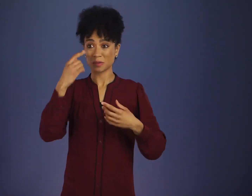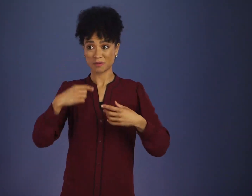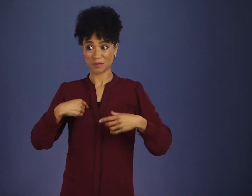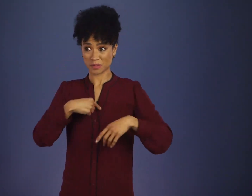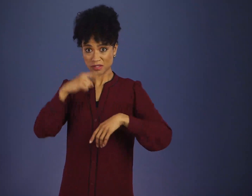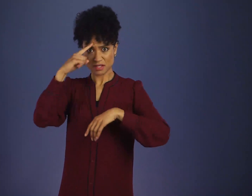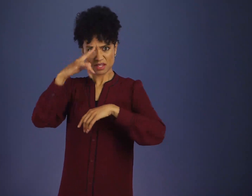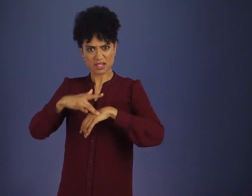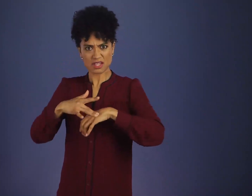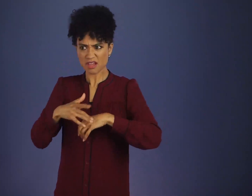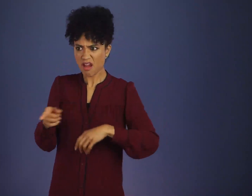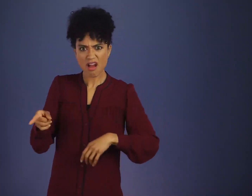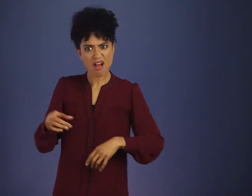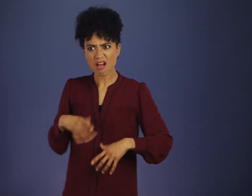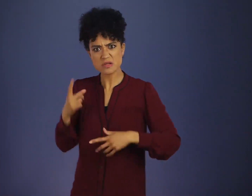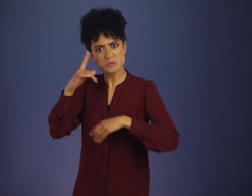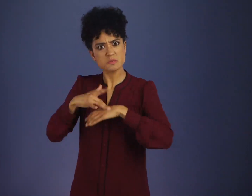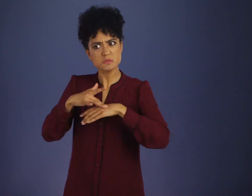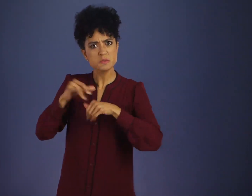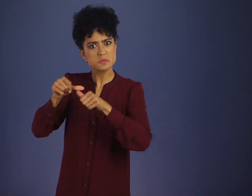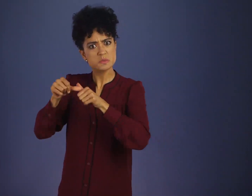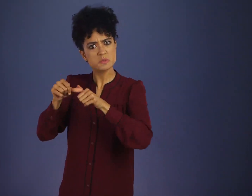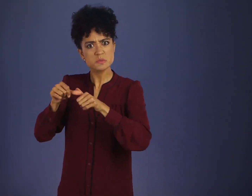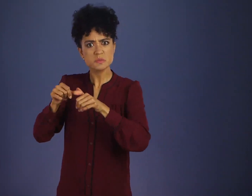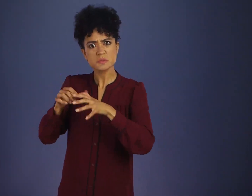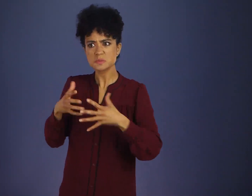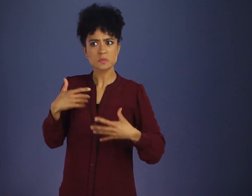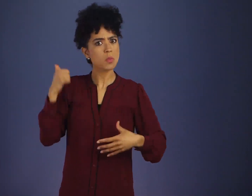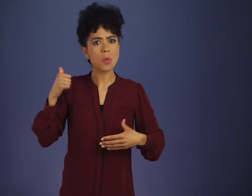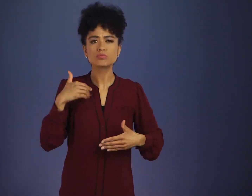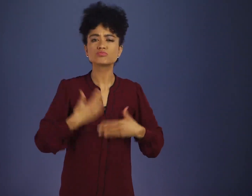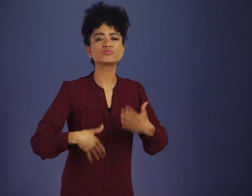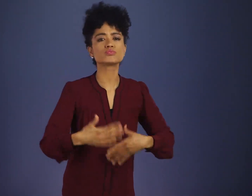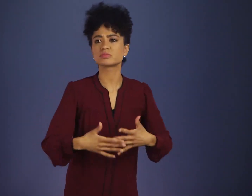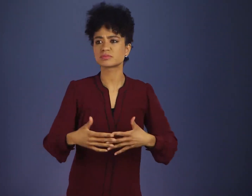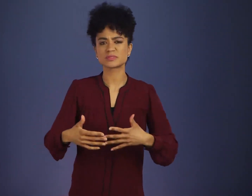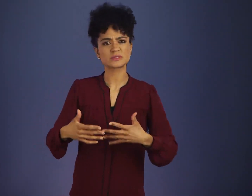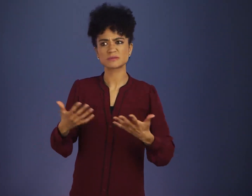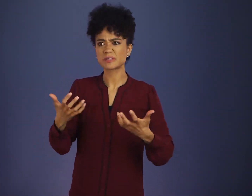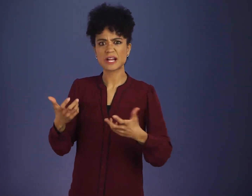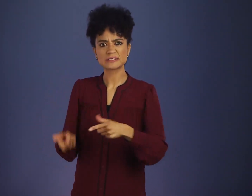We had to see that when we harbored grudges and planned revenge for such defeats,